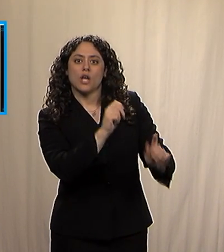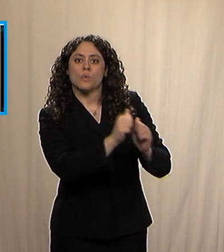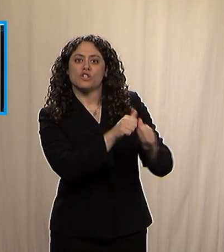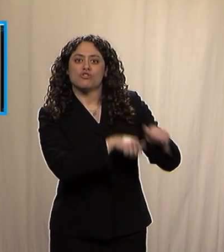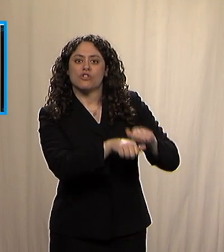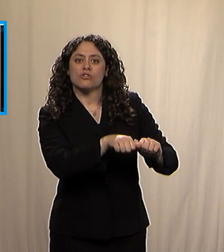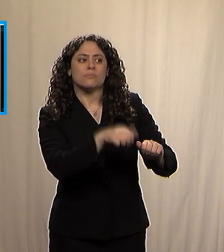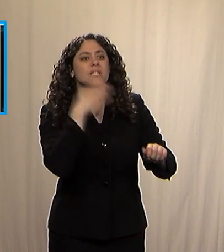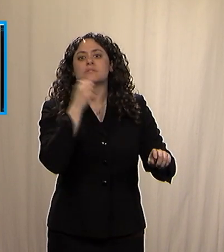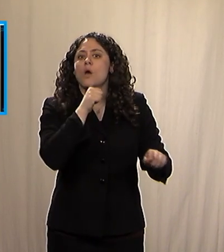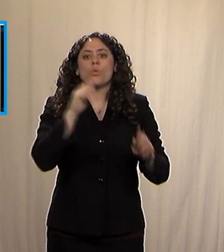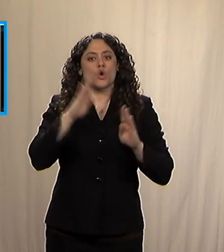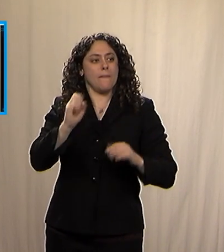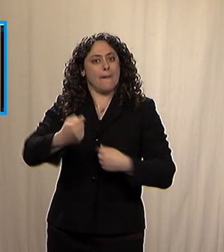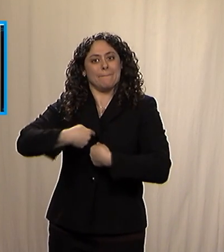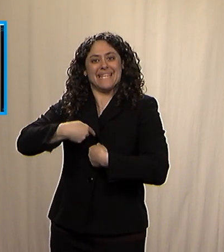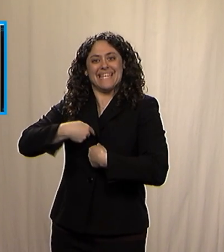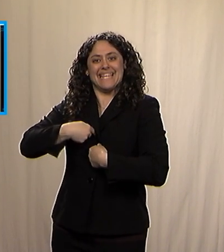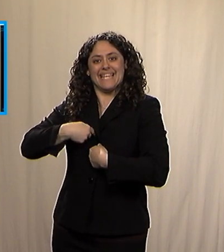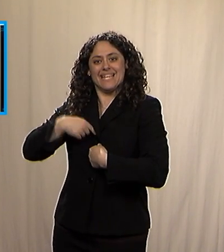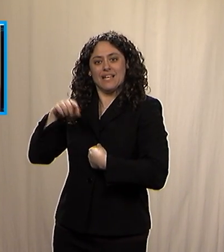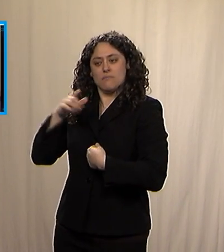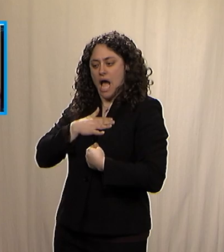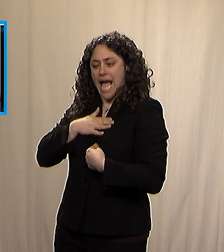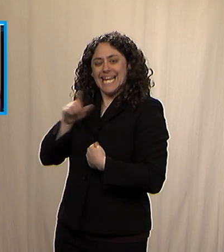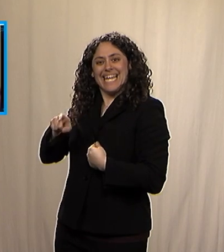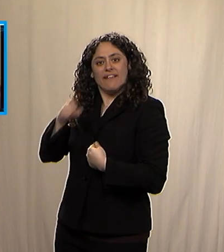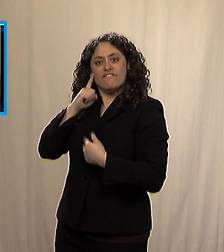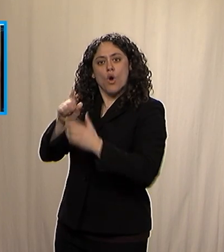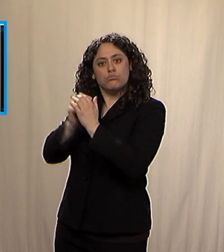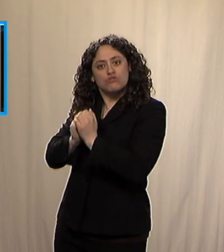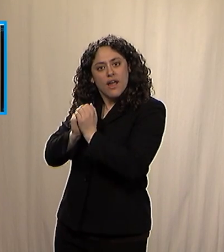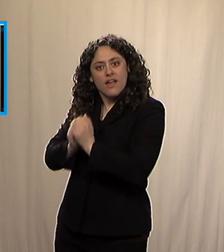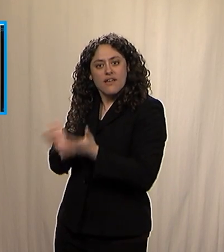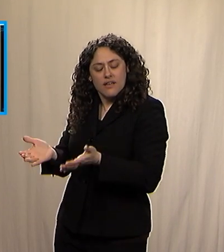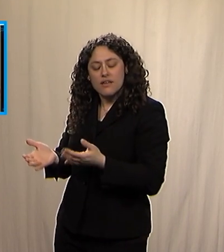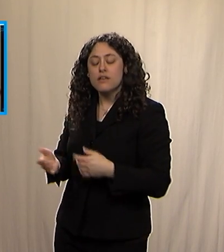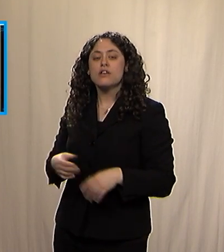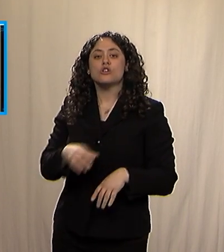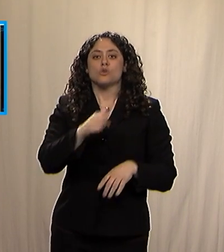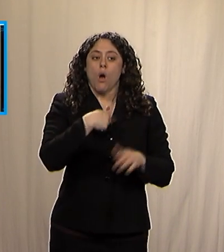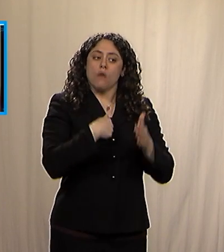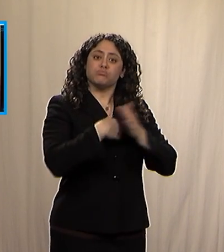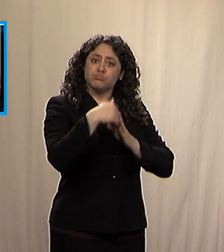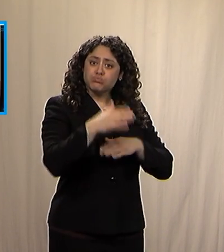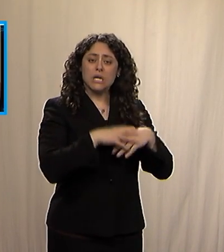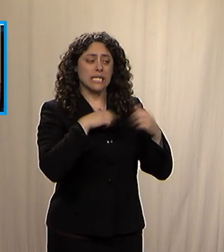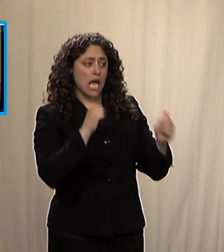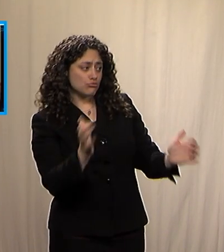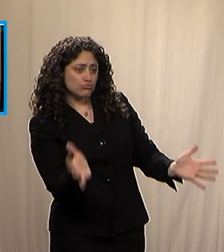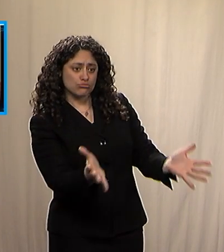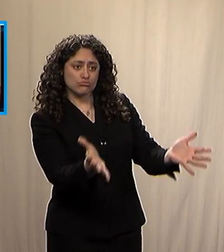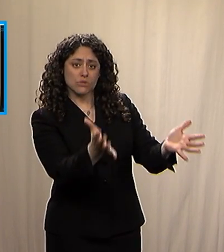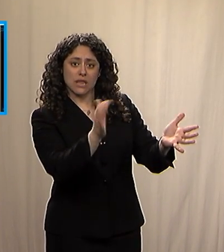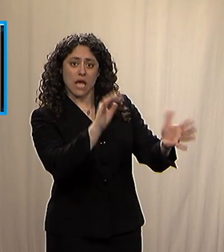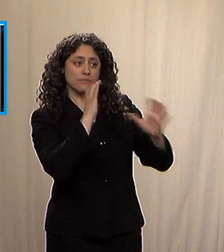So being present enough to facilitate the communication, but not present enough where they're worried